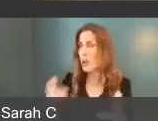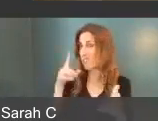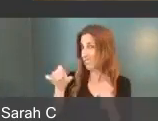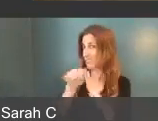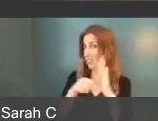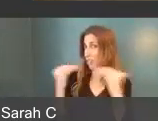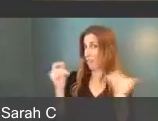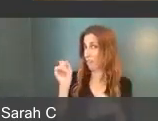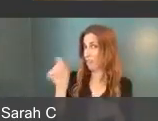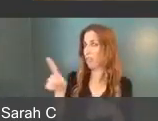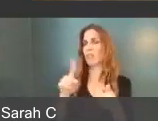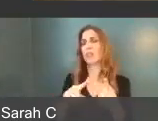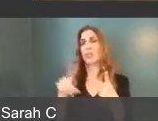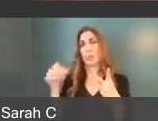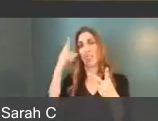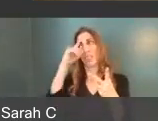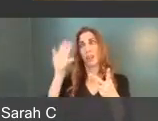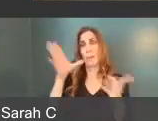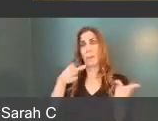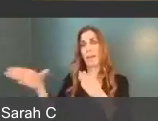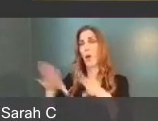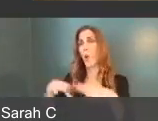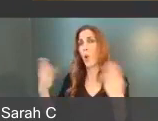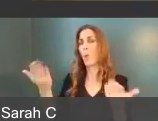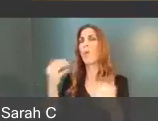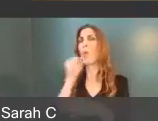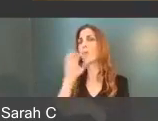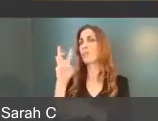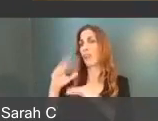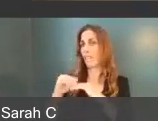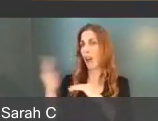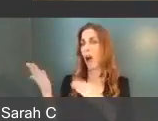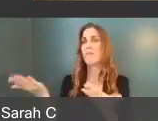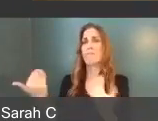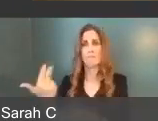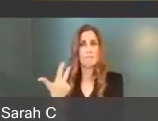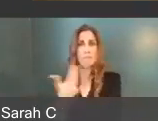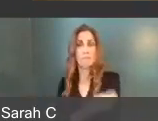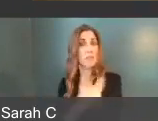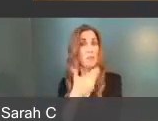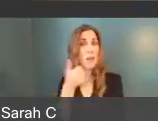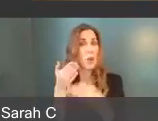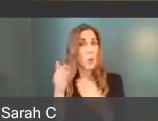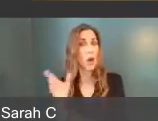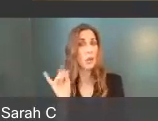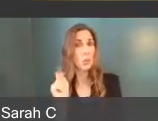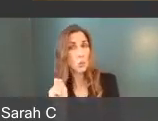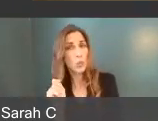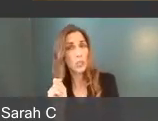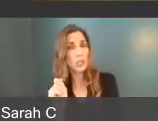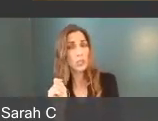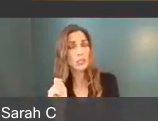his plan to open it up to 65 and above is a better way to do it rather than the current